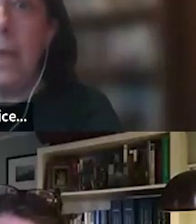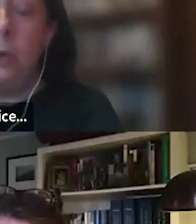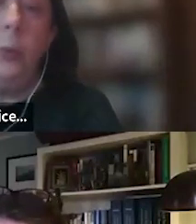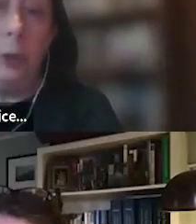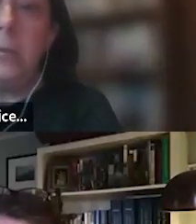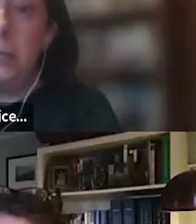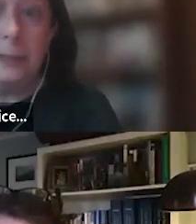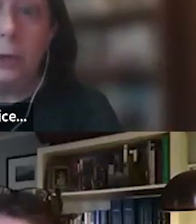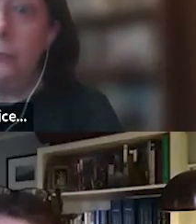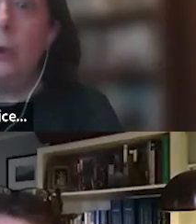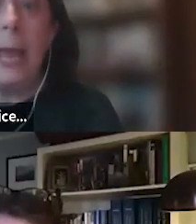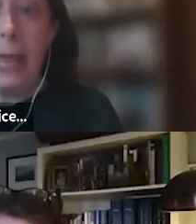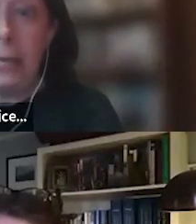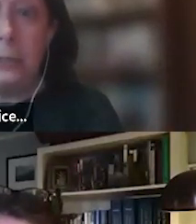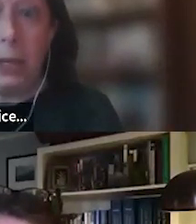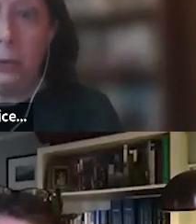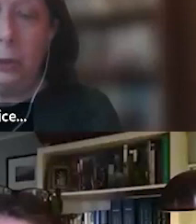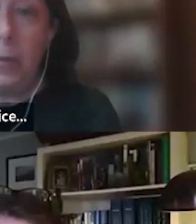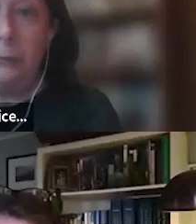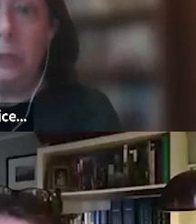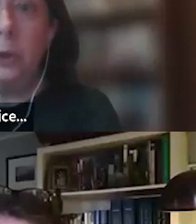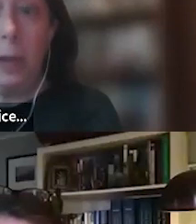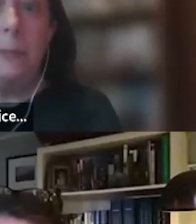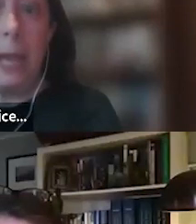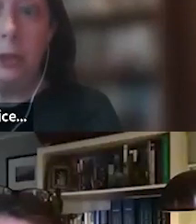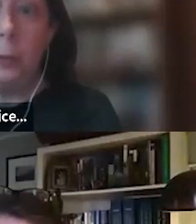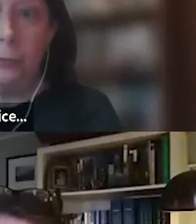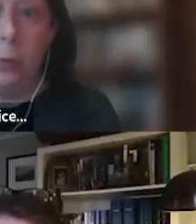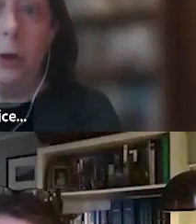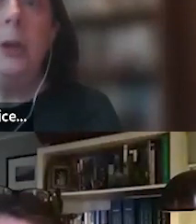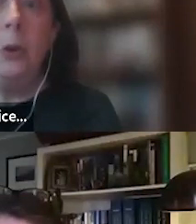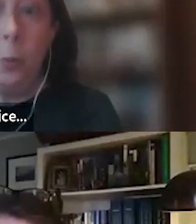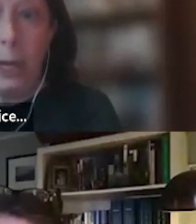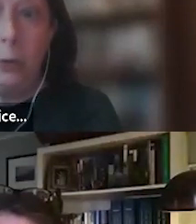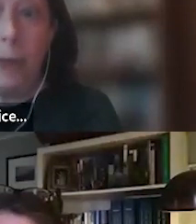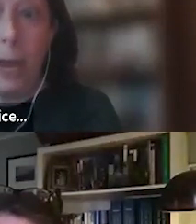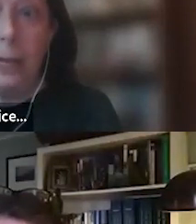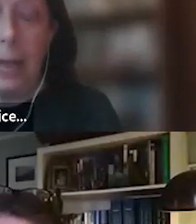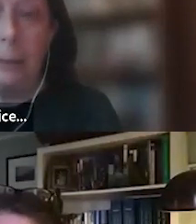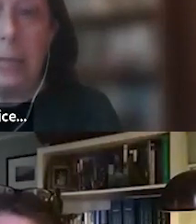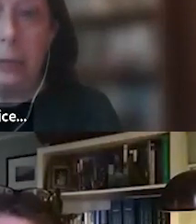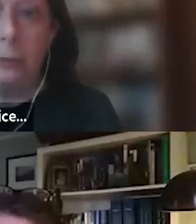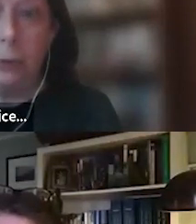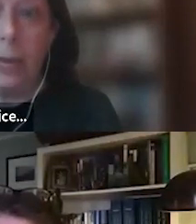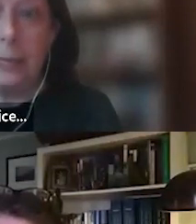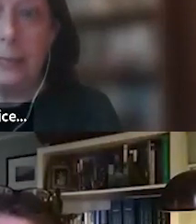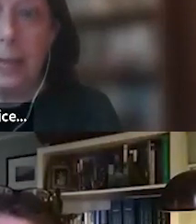and you will be considered for any Title II benefits you might be eligible for when you file an application for SSI.